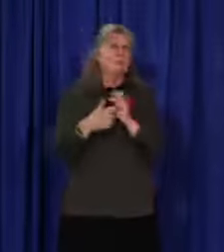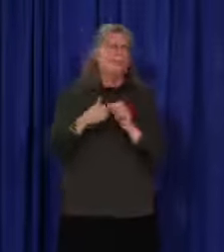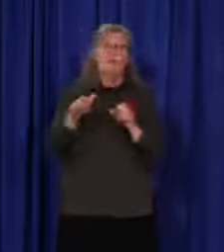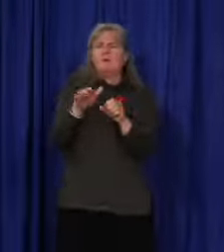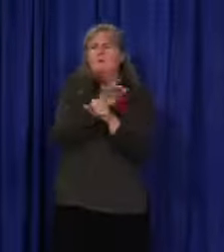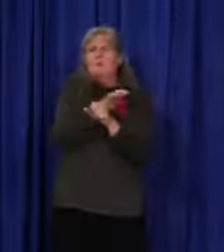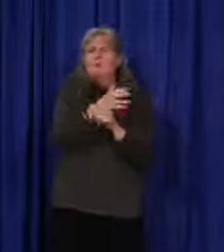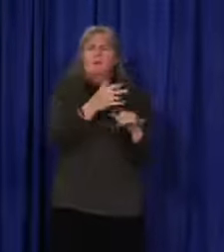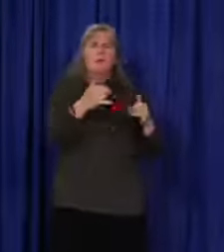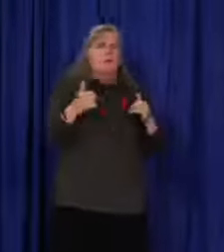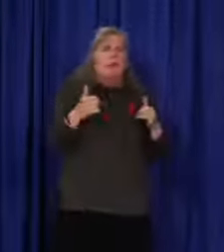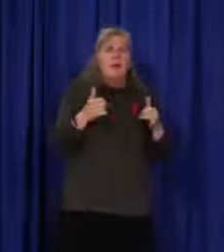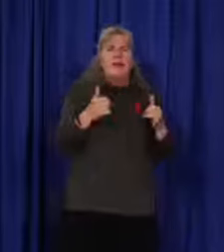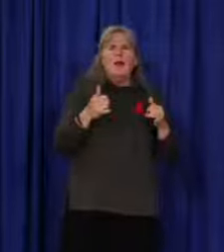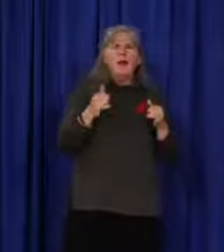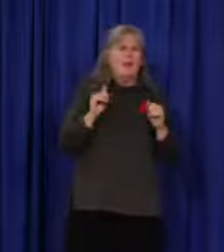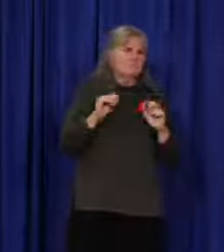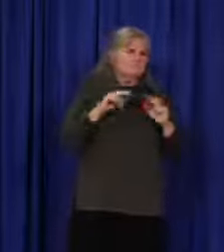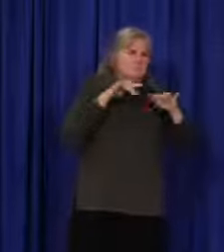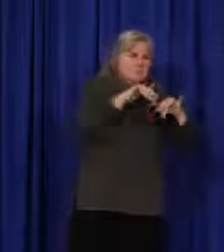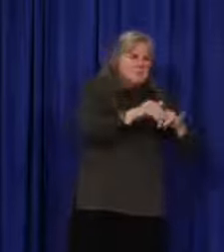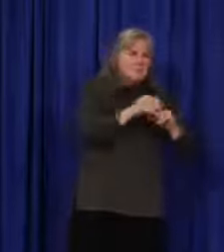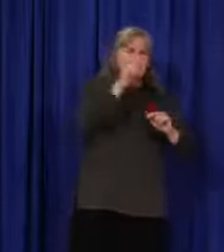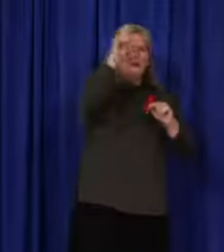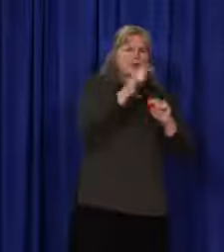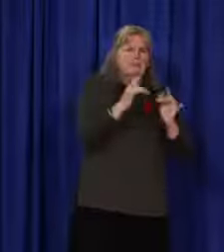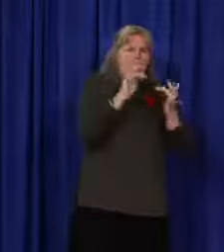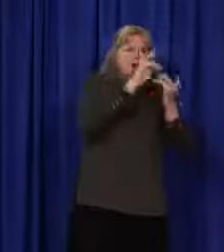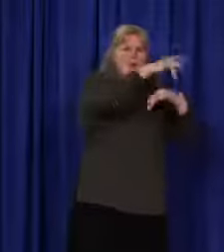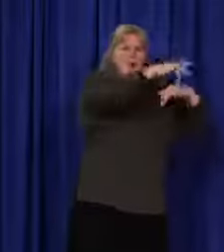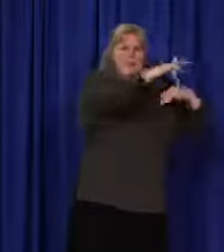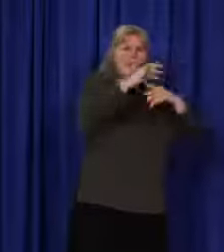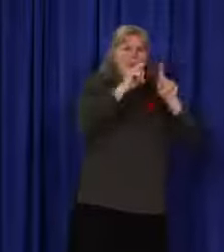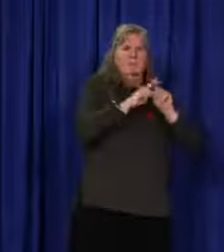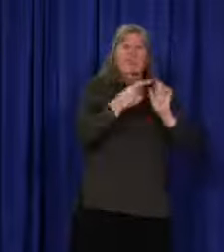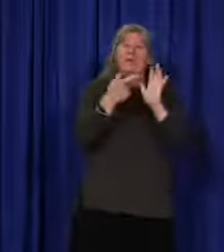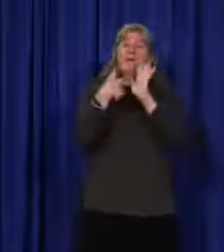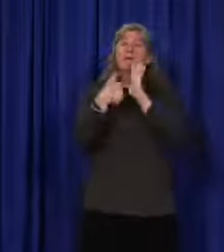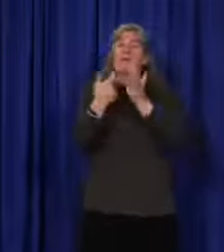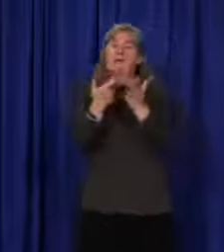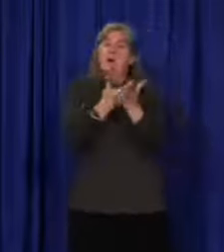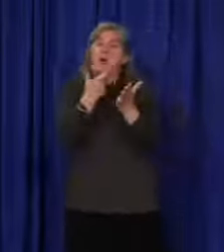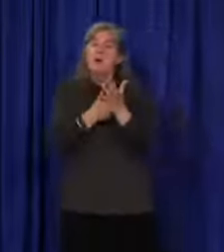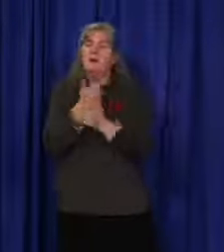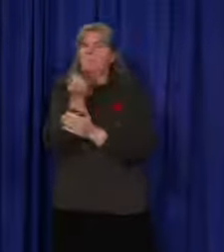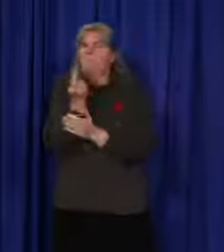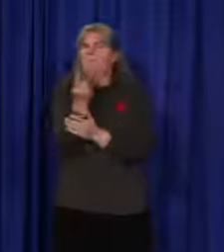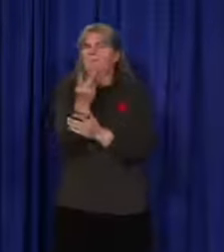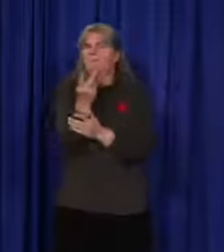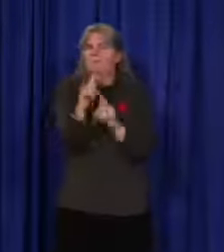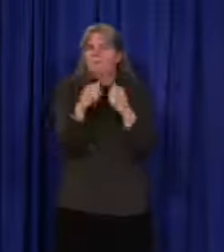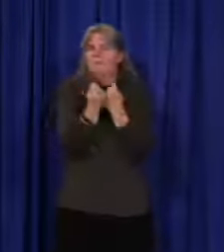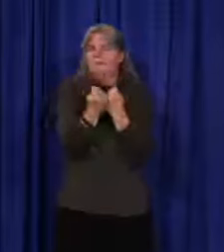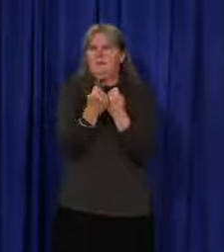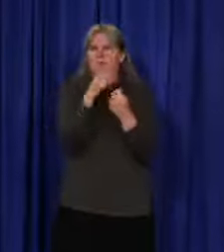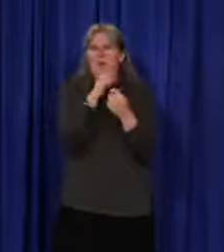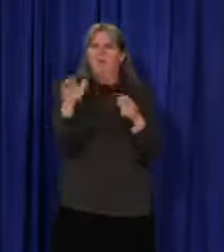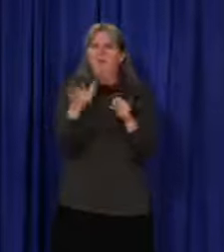the territory that is contained will not change our lives and will not change risk to the public. But the risk of exposure is